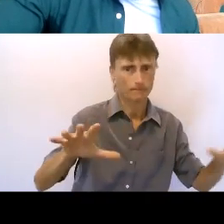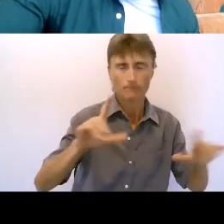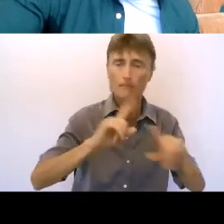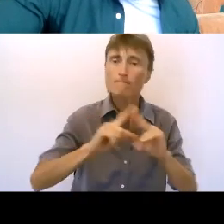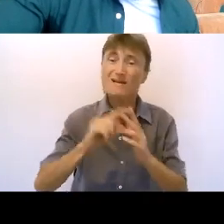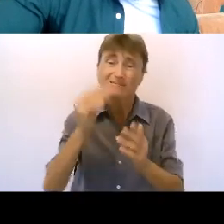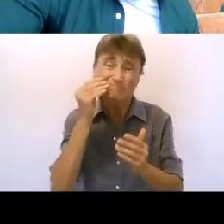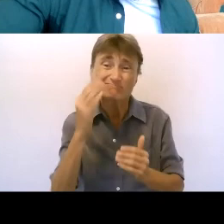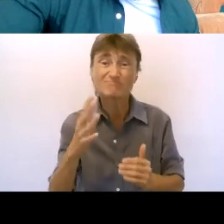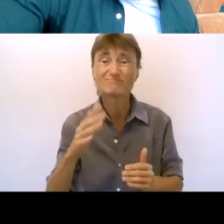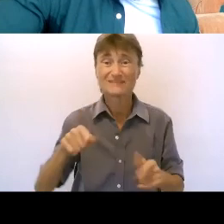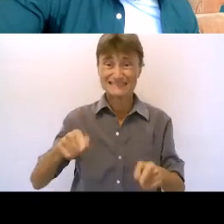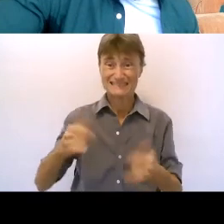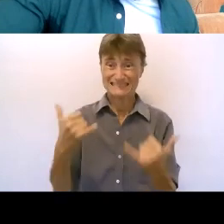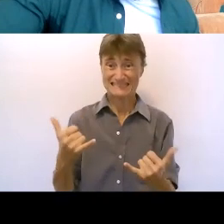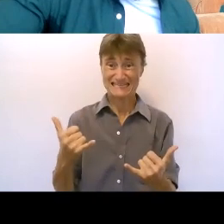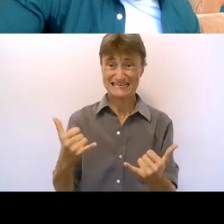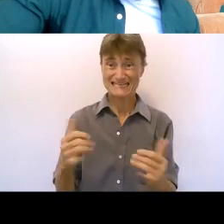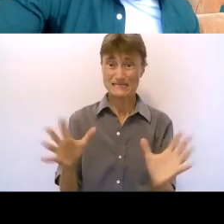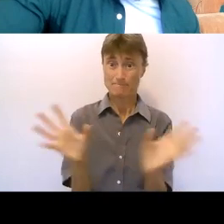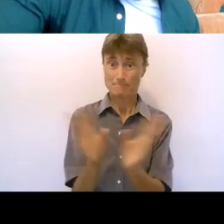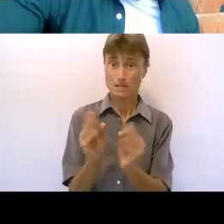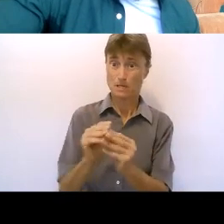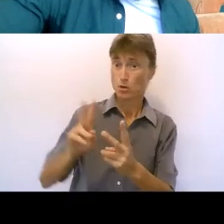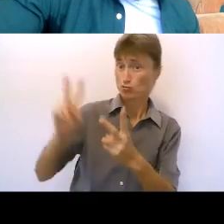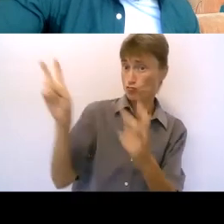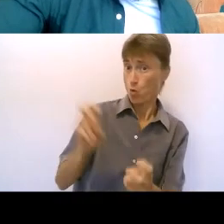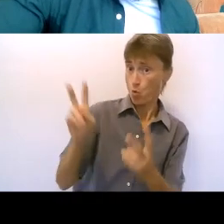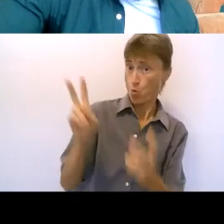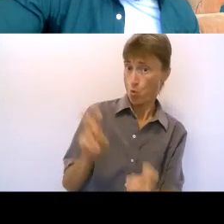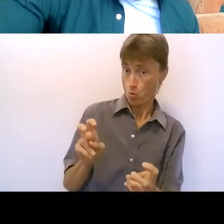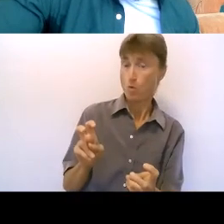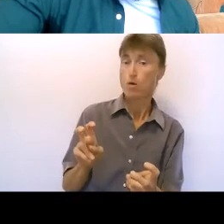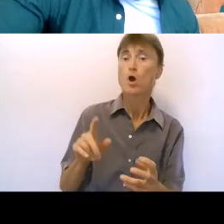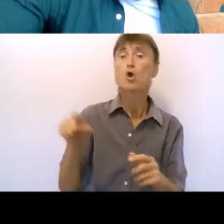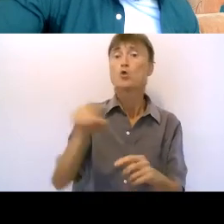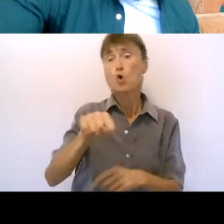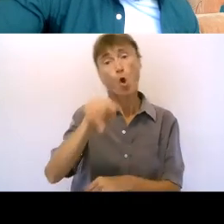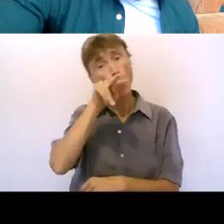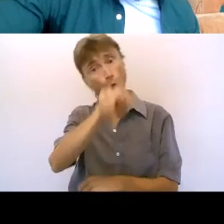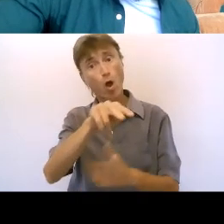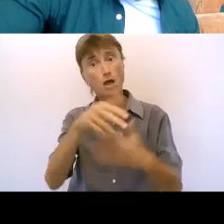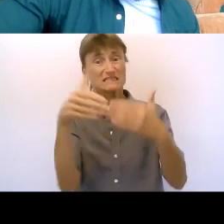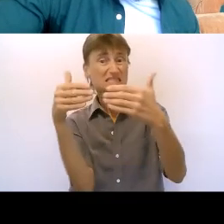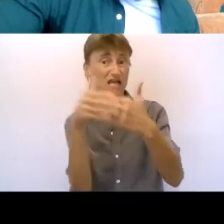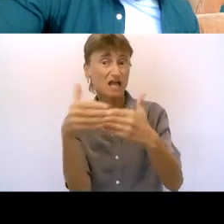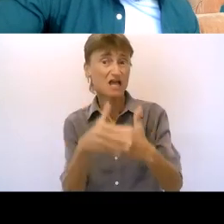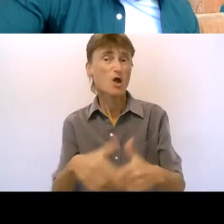future. A lot of those definitions that you had that were really great and I know I will